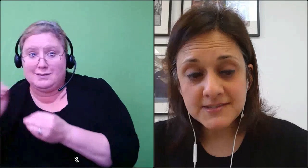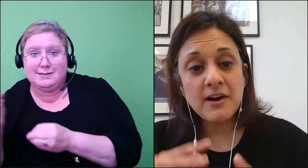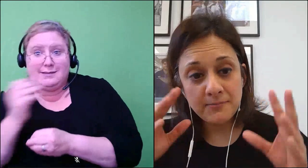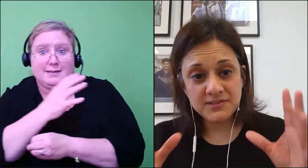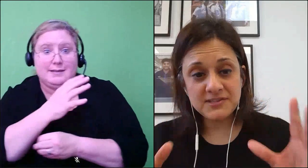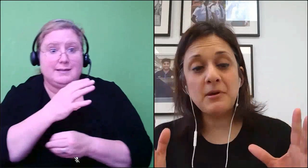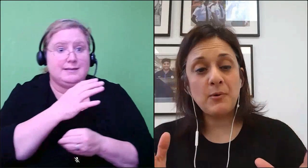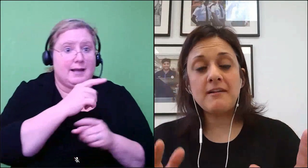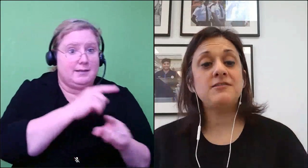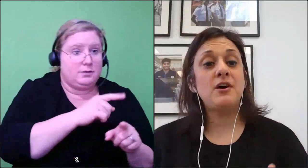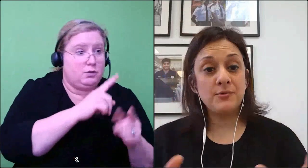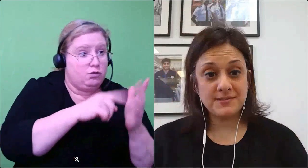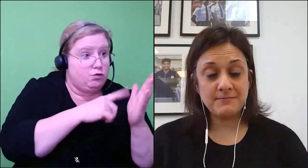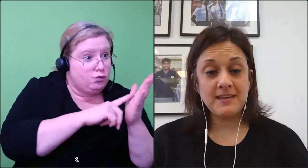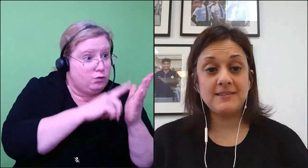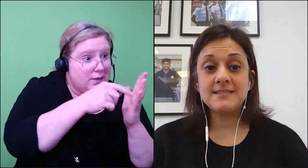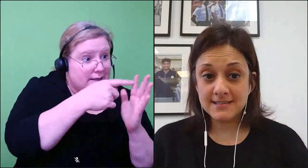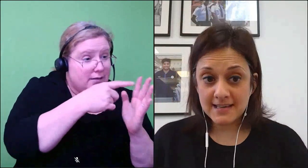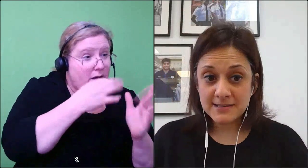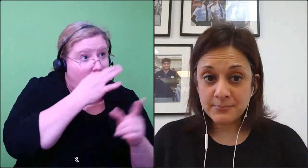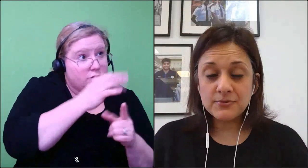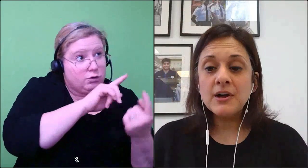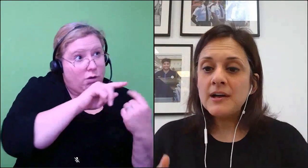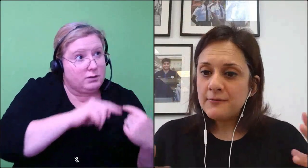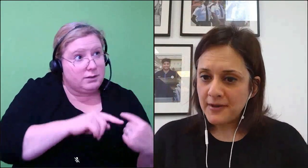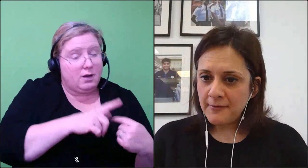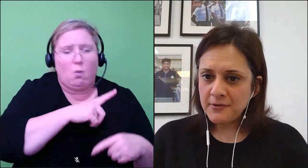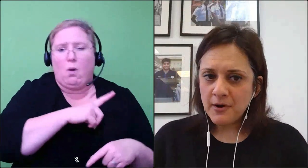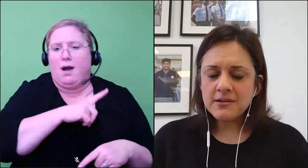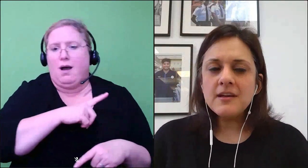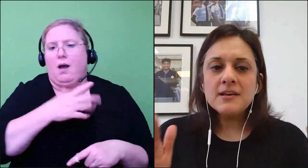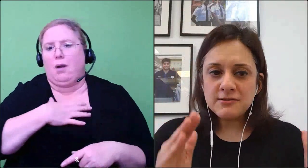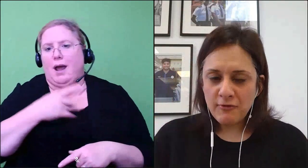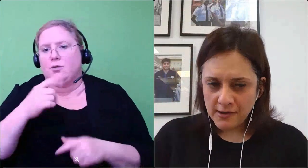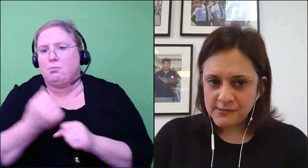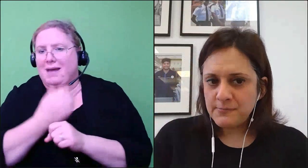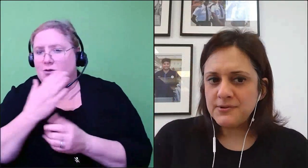I'm just a bit wary that I want to make this accessible for everyone, so rather than put